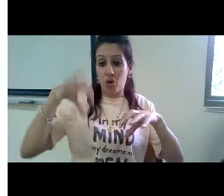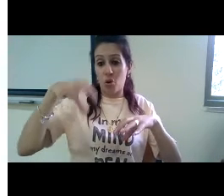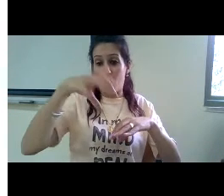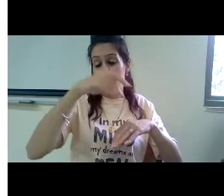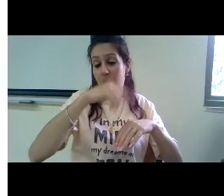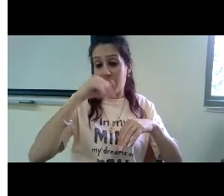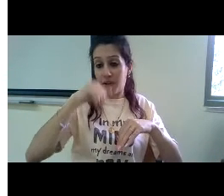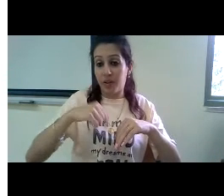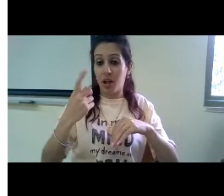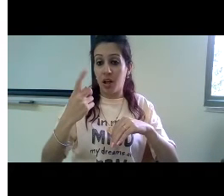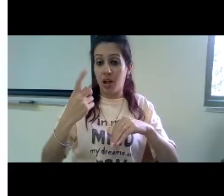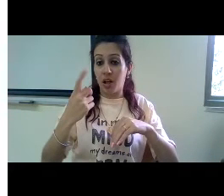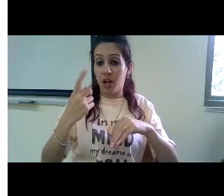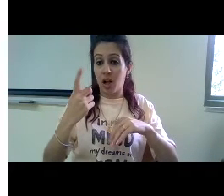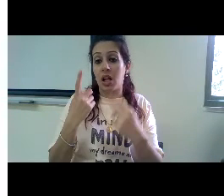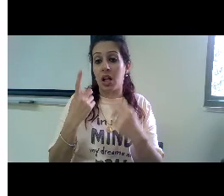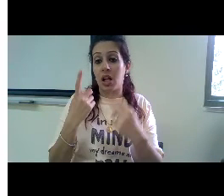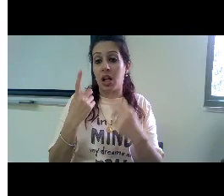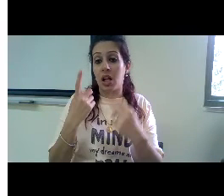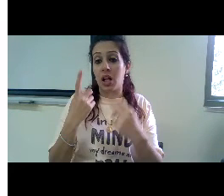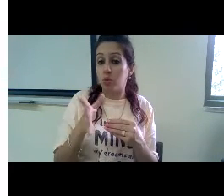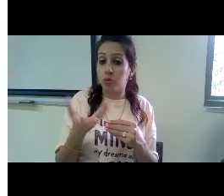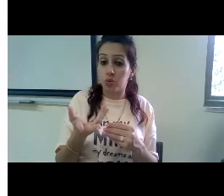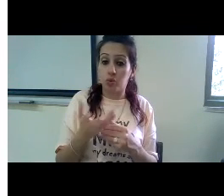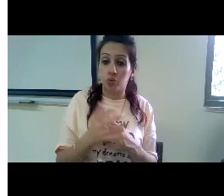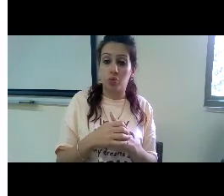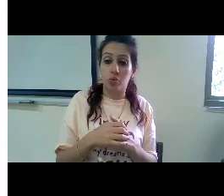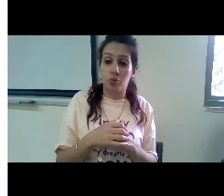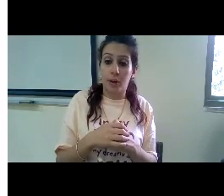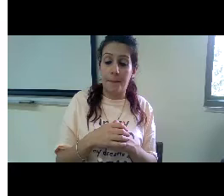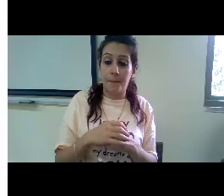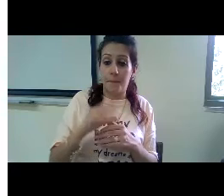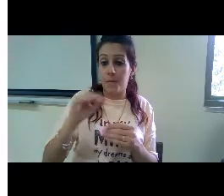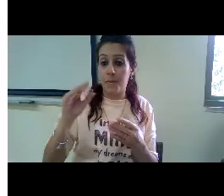in the case of special education needs and disabled children to focus